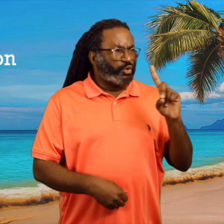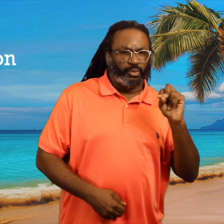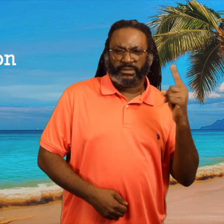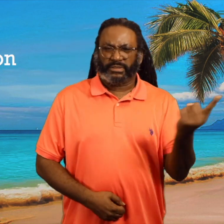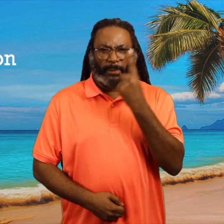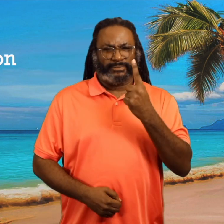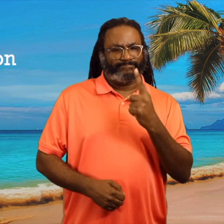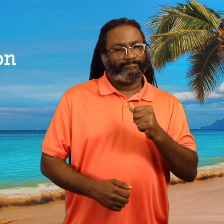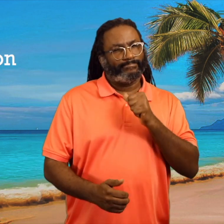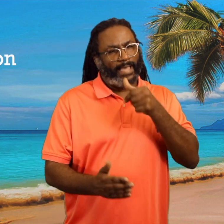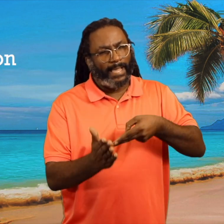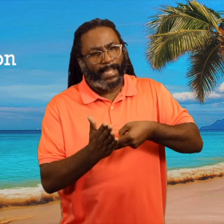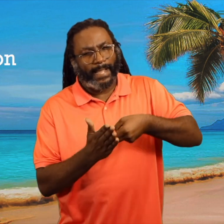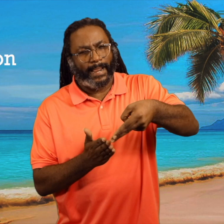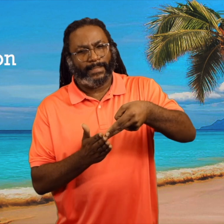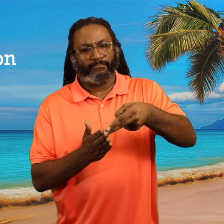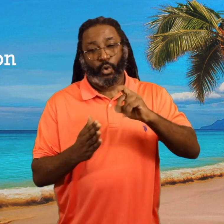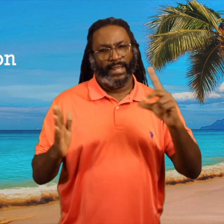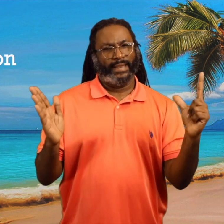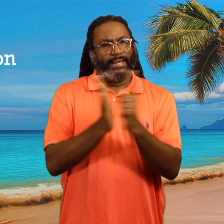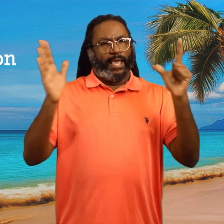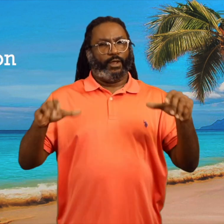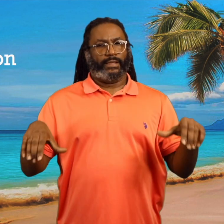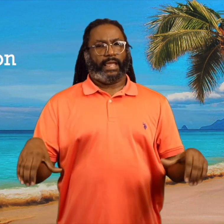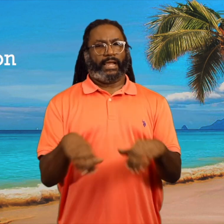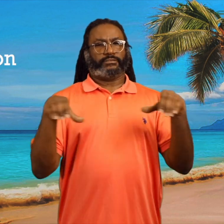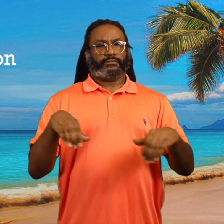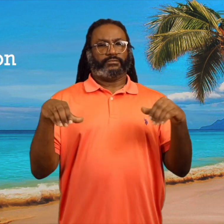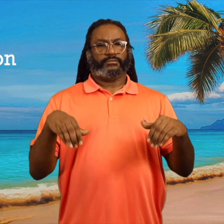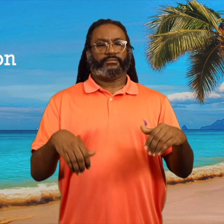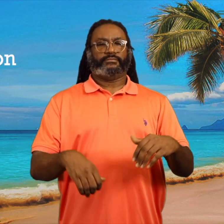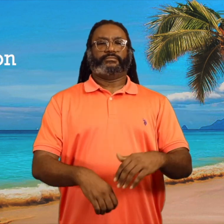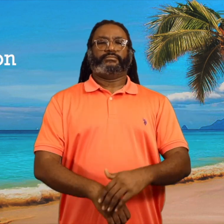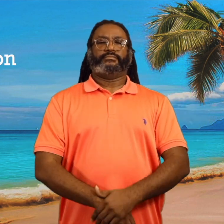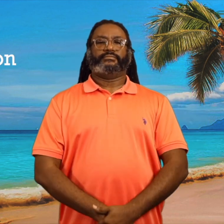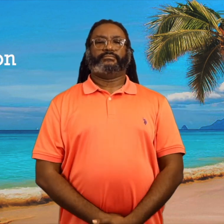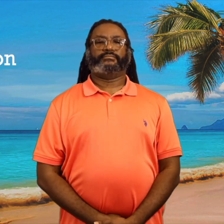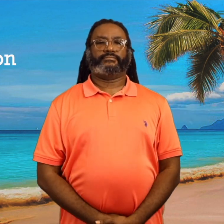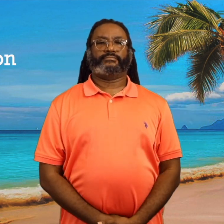or a person in power who does something not honest or does something illegal.